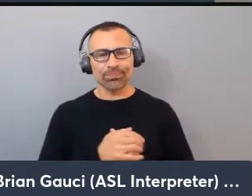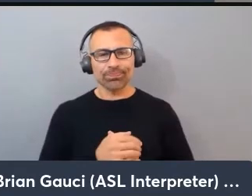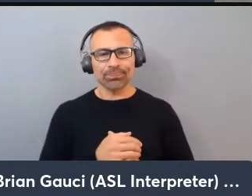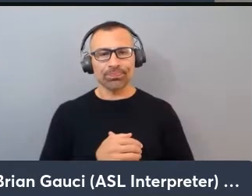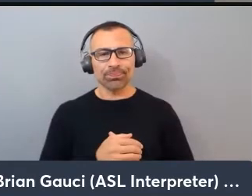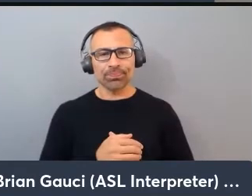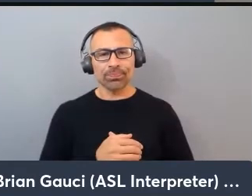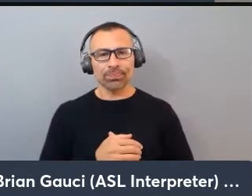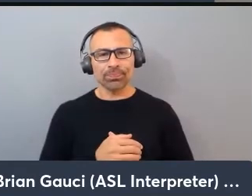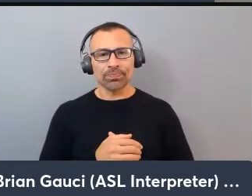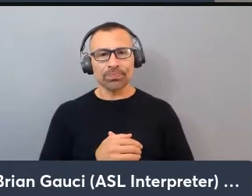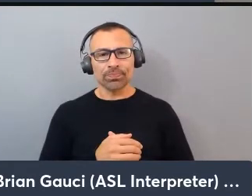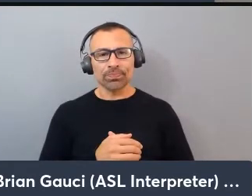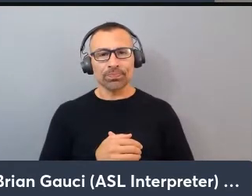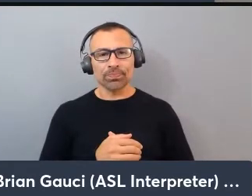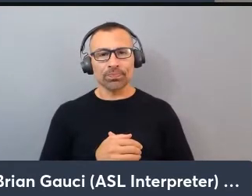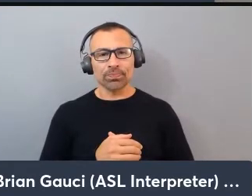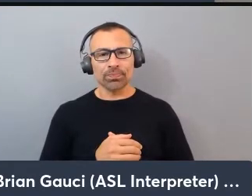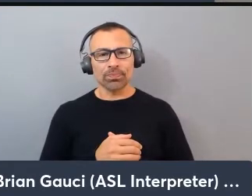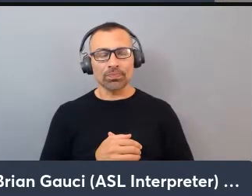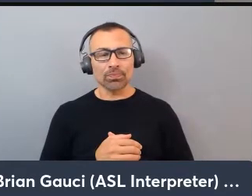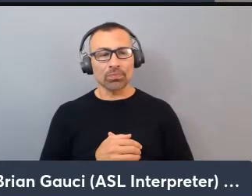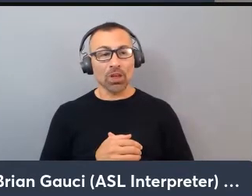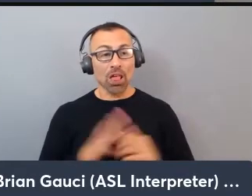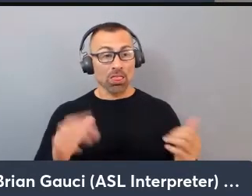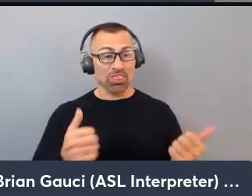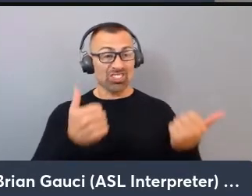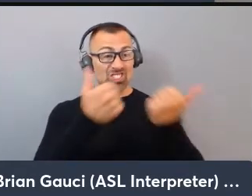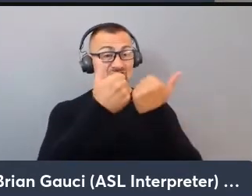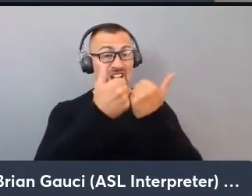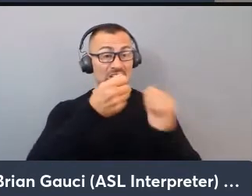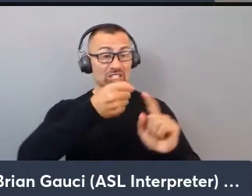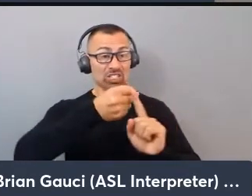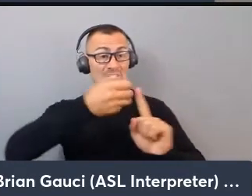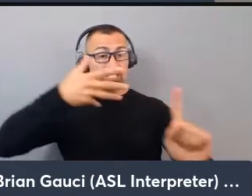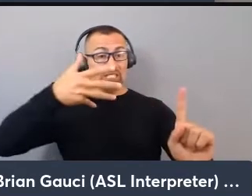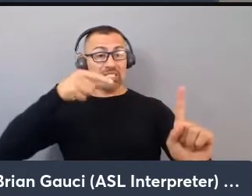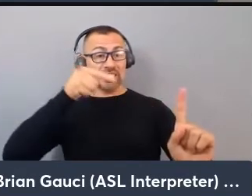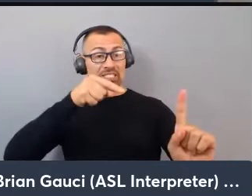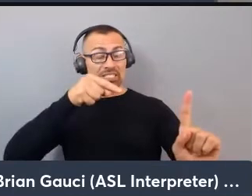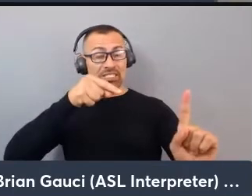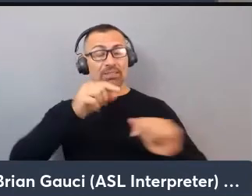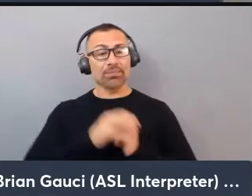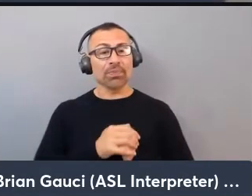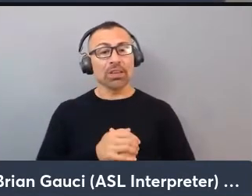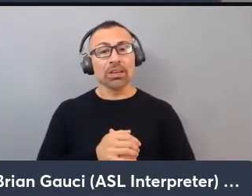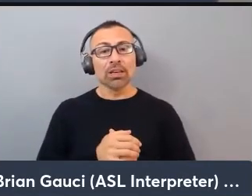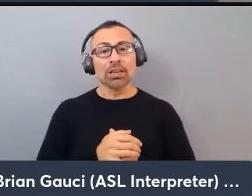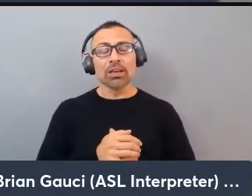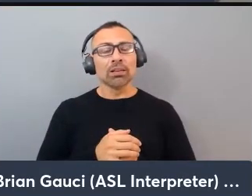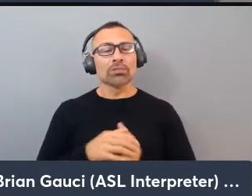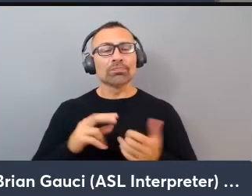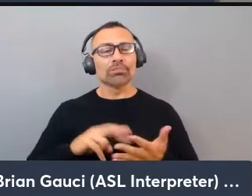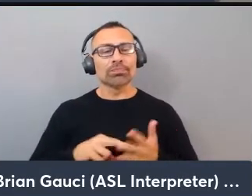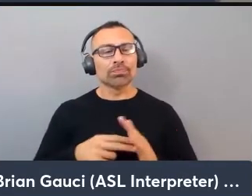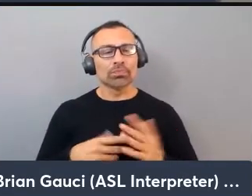is the defining of the challenge. So defining of the off challenges means what are the sequence of challenges